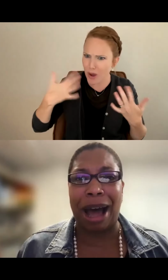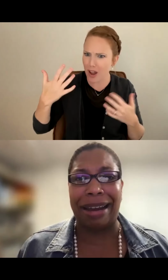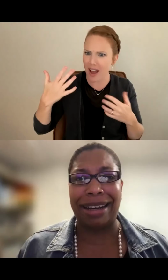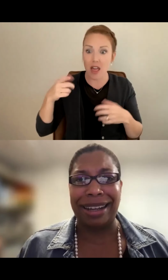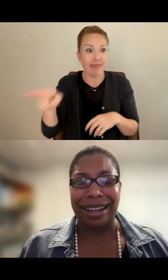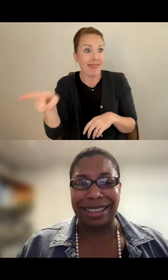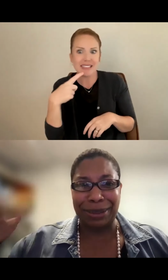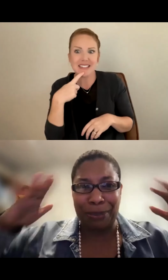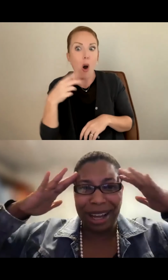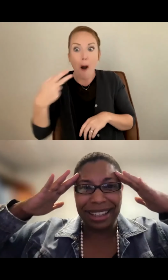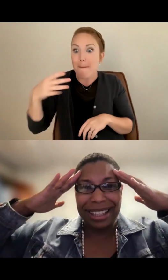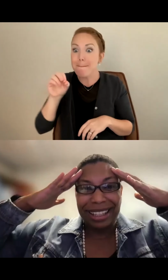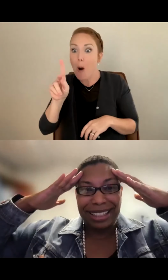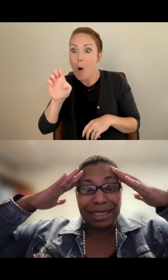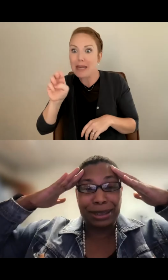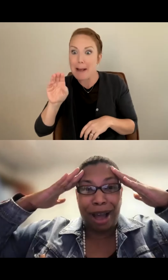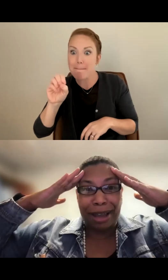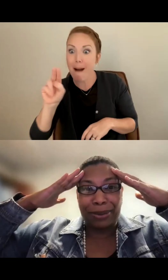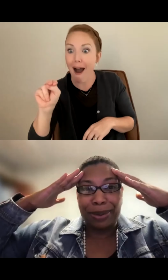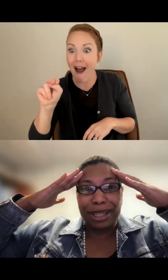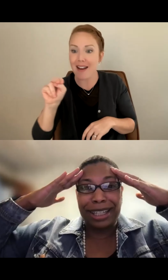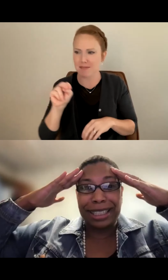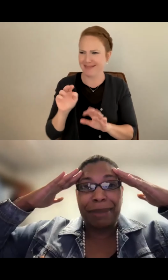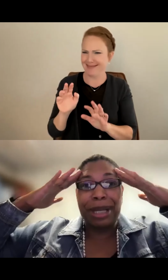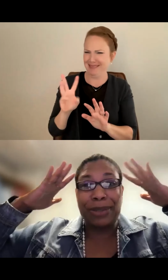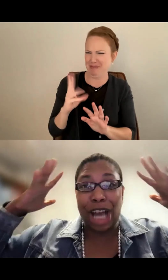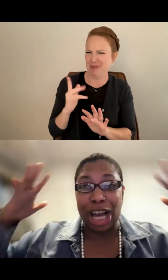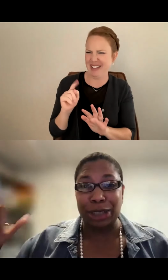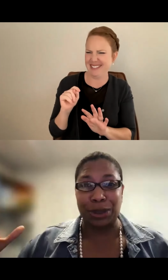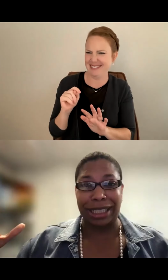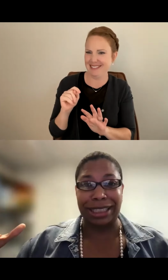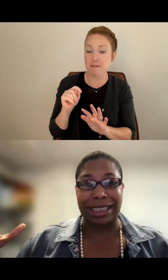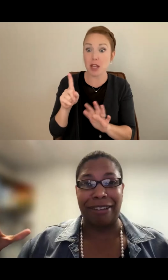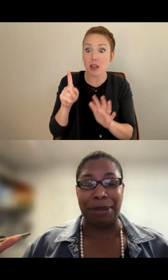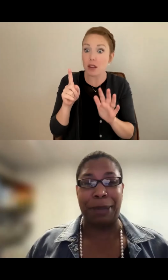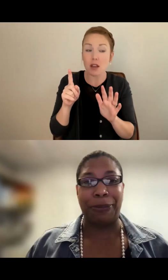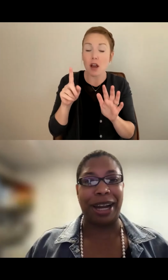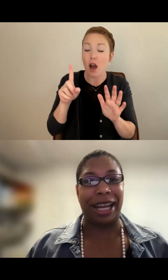And I said "What? This is wild!" It was hundreds of people running.